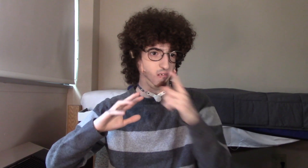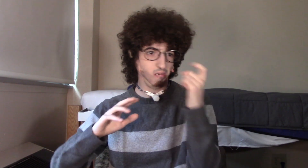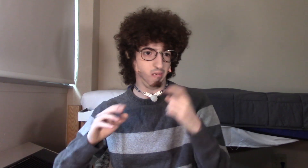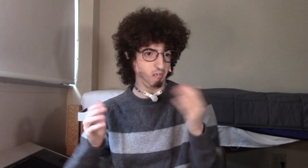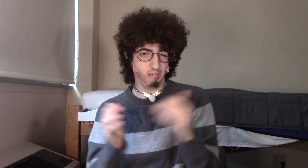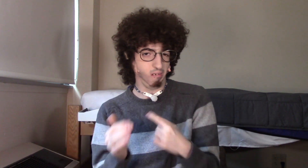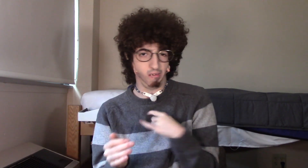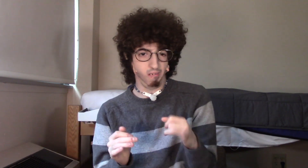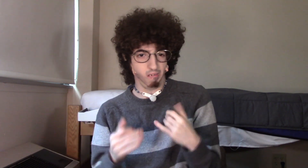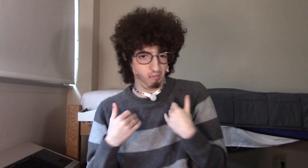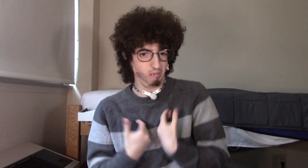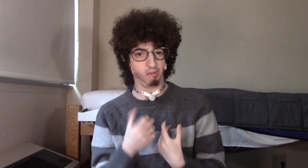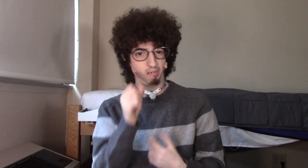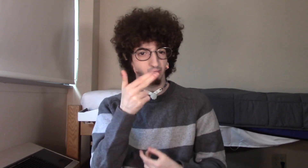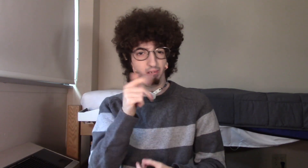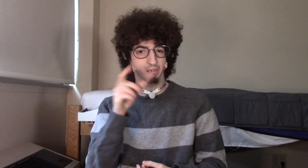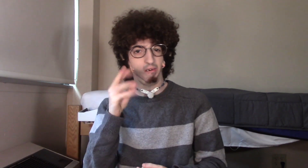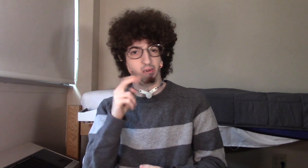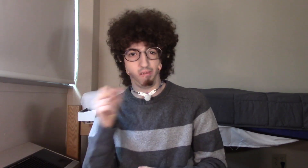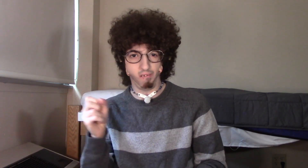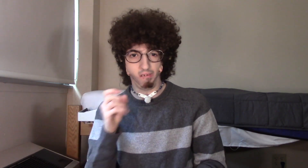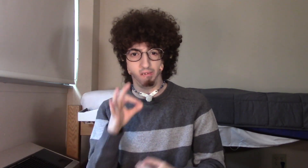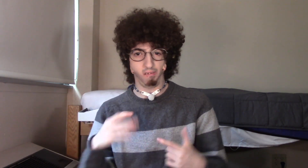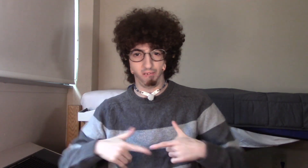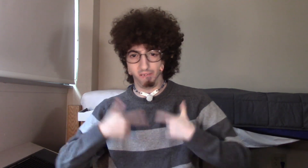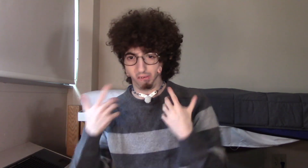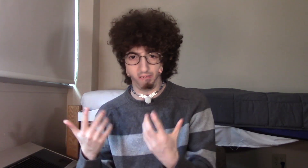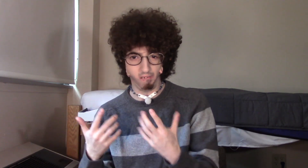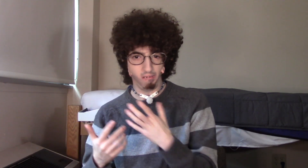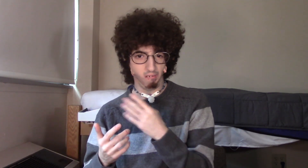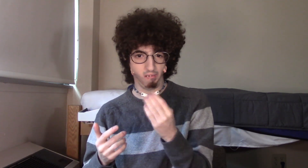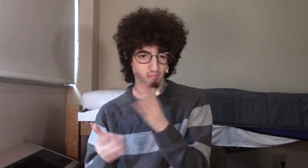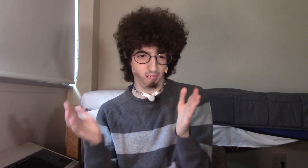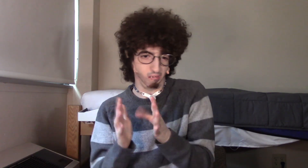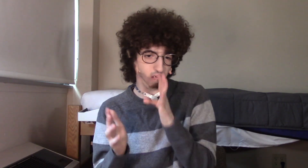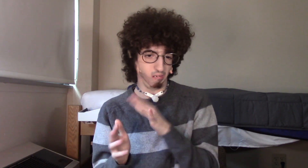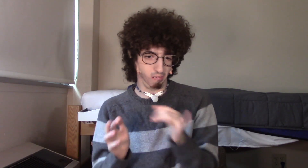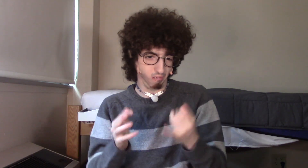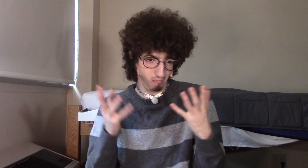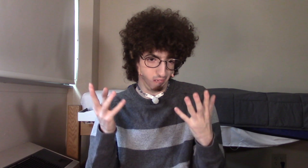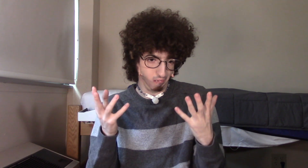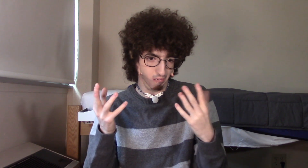Because again I'm just tired of the shallowness of life and the small talk